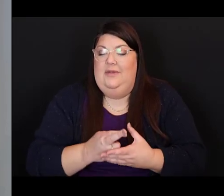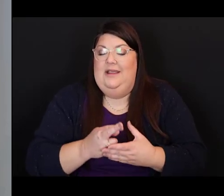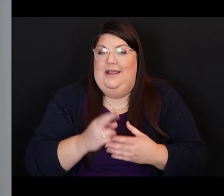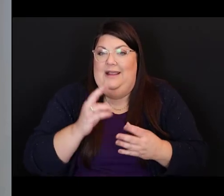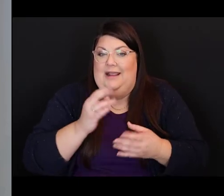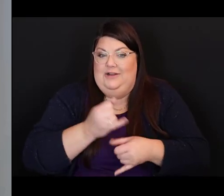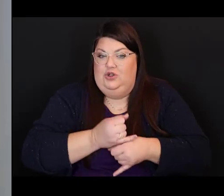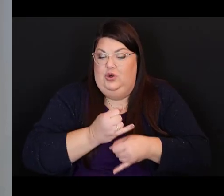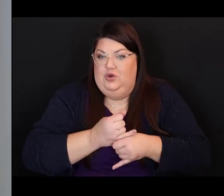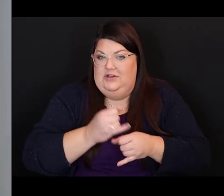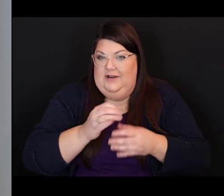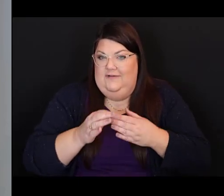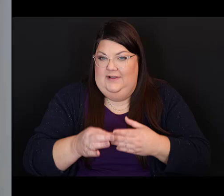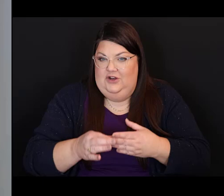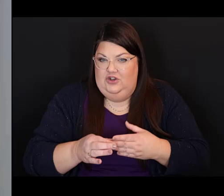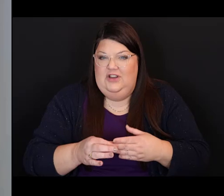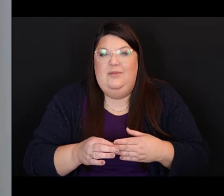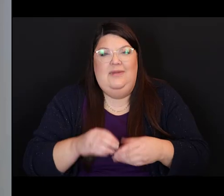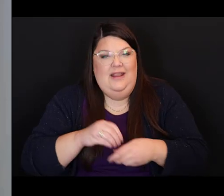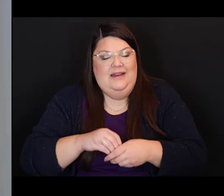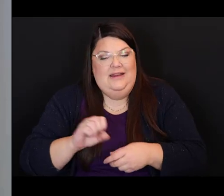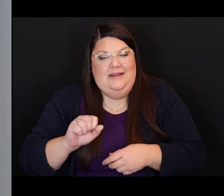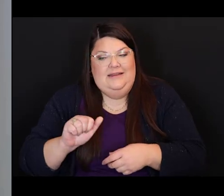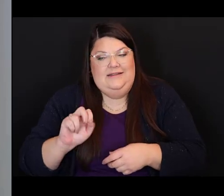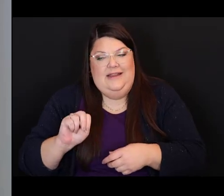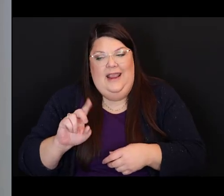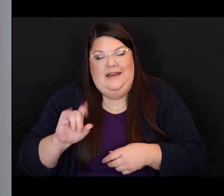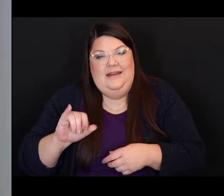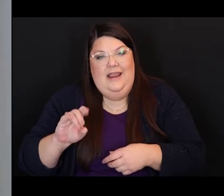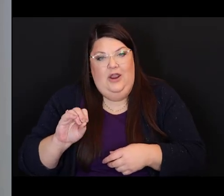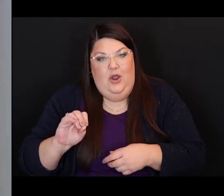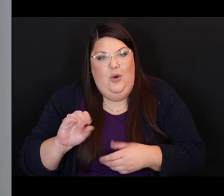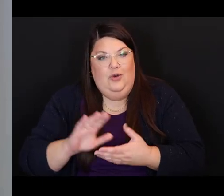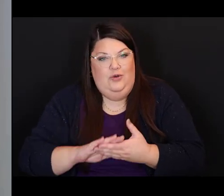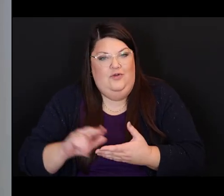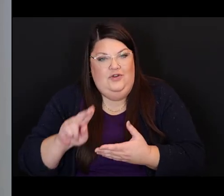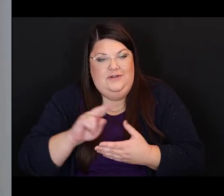that's housed at San Diego State University, and I just have such a great fortune to work